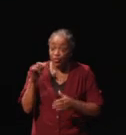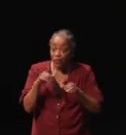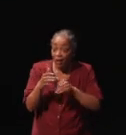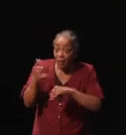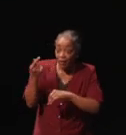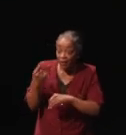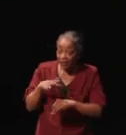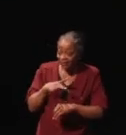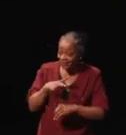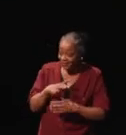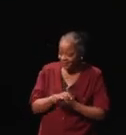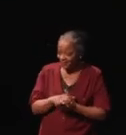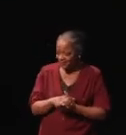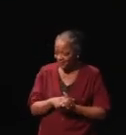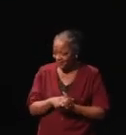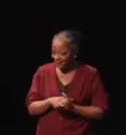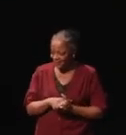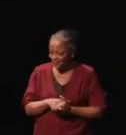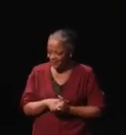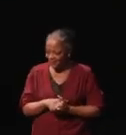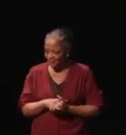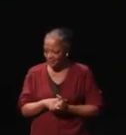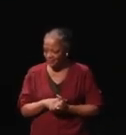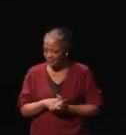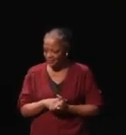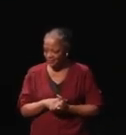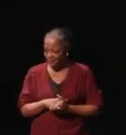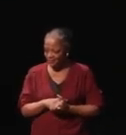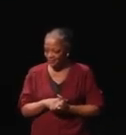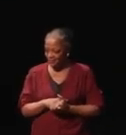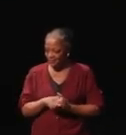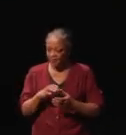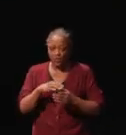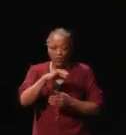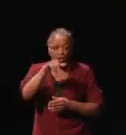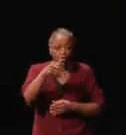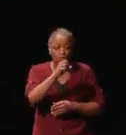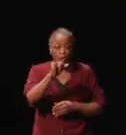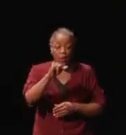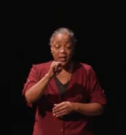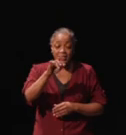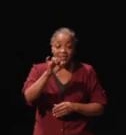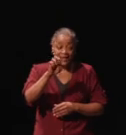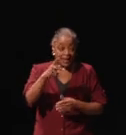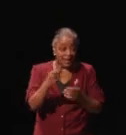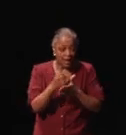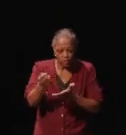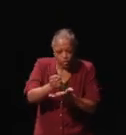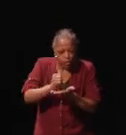There they are to show you about how unique the use of touchscreen as their log input.